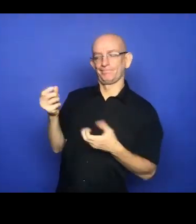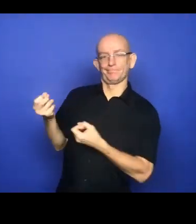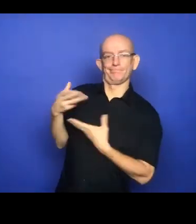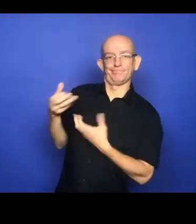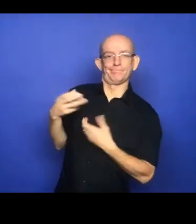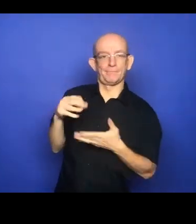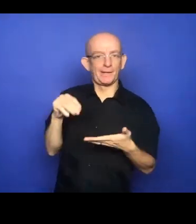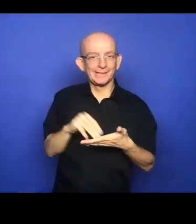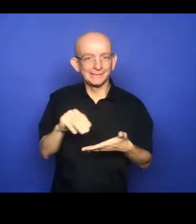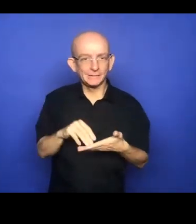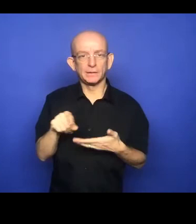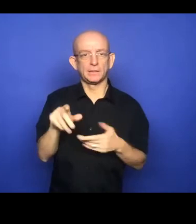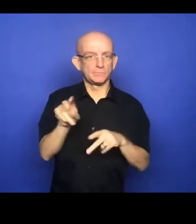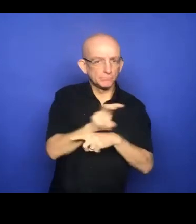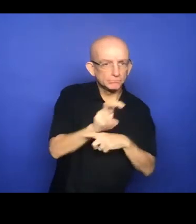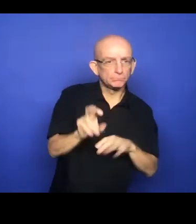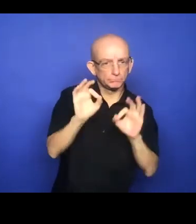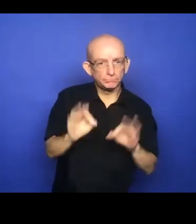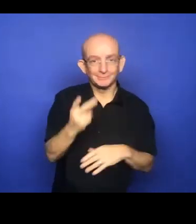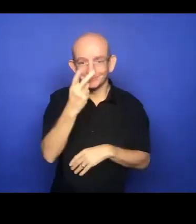Collect and disaggregate data by age, gender and disability to learn about